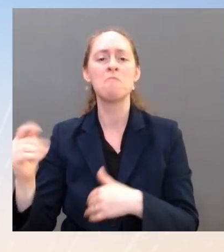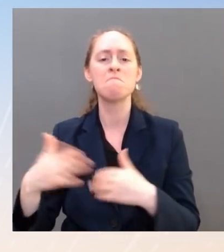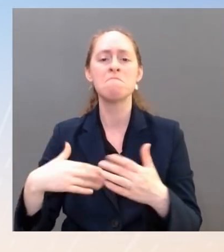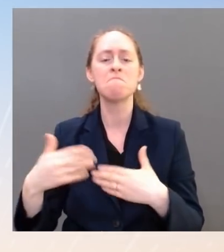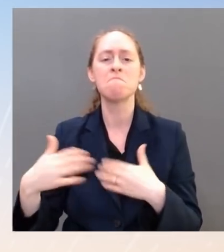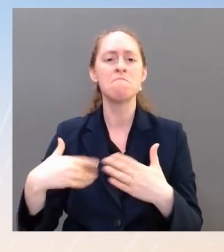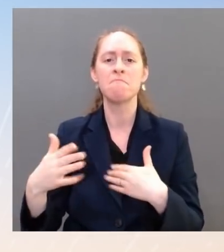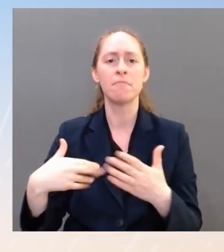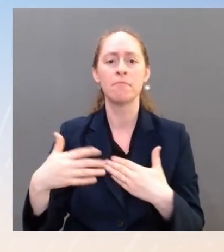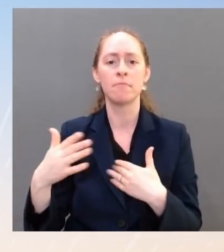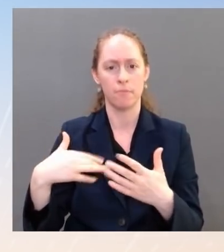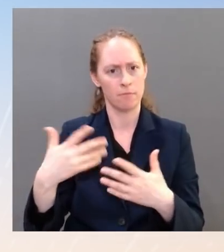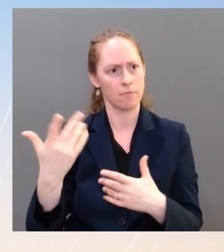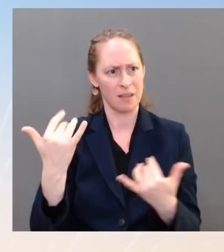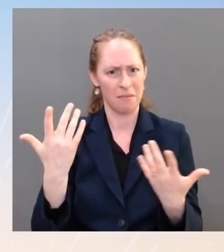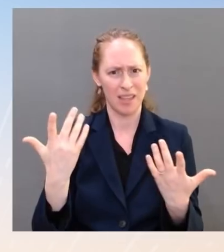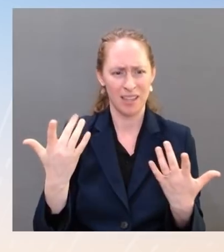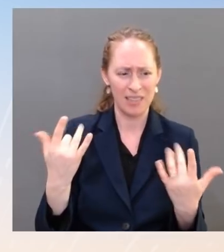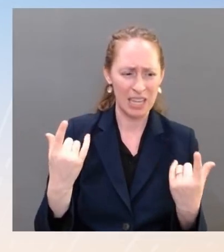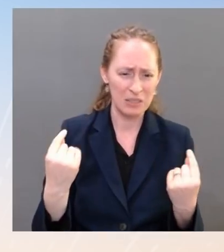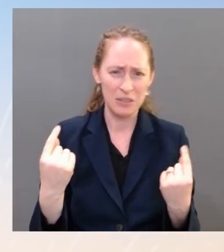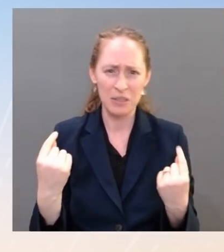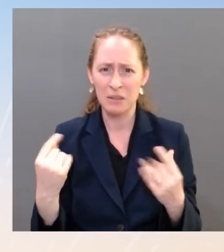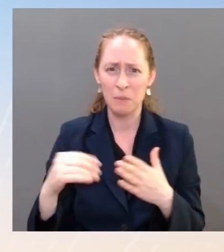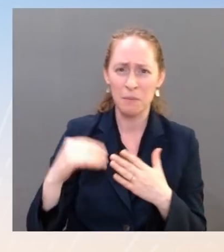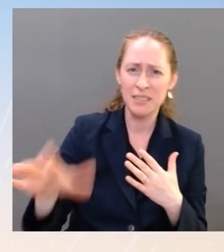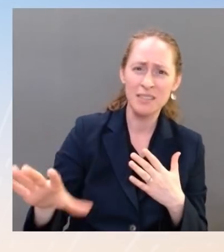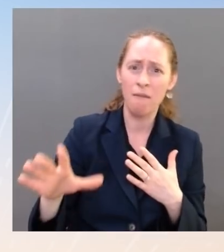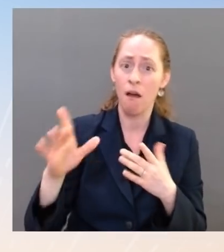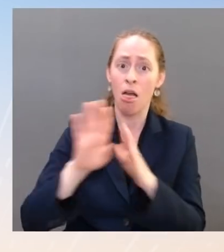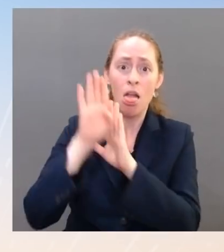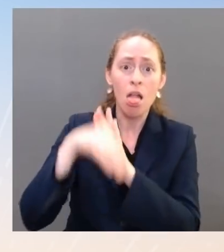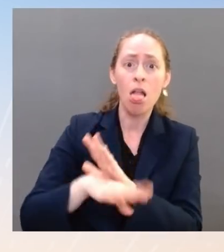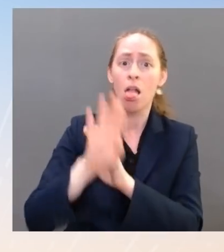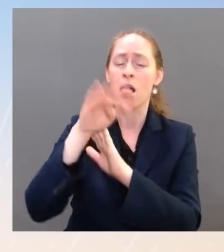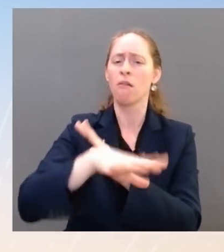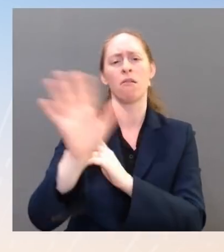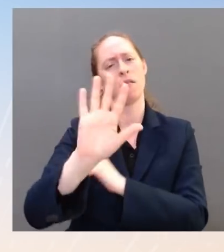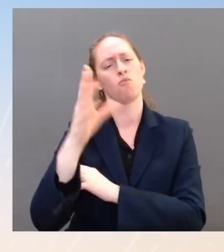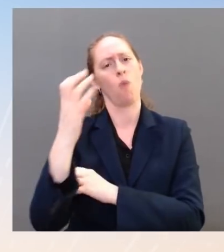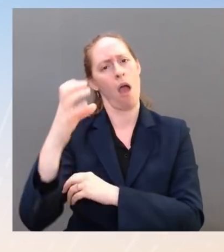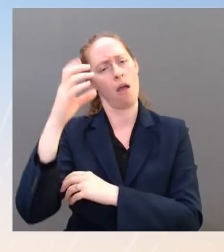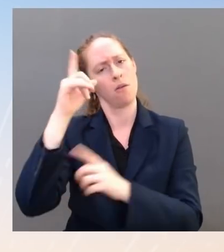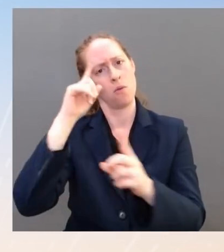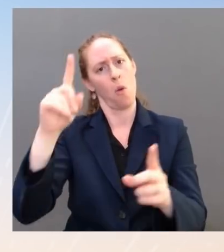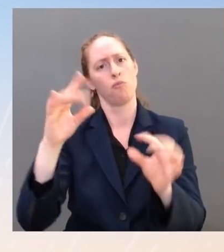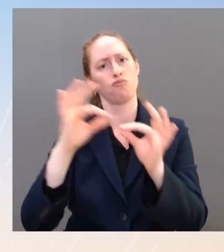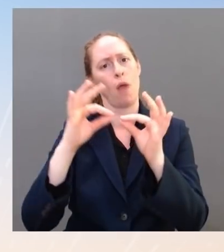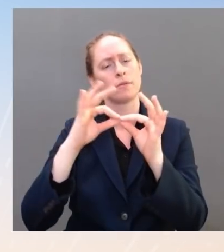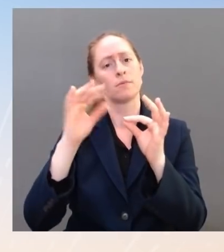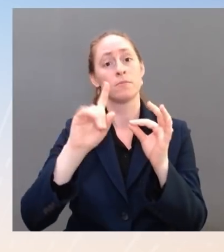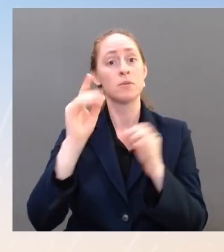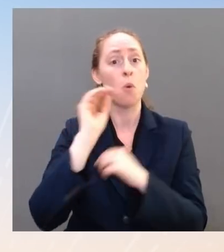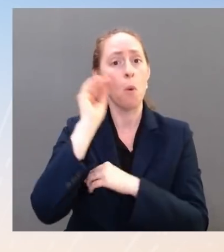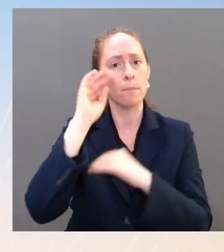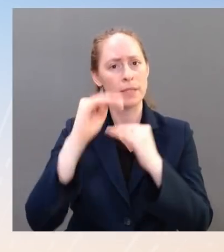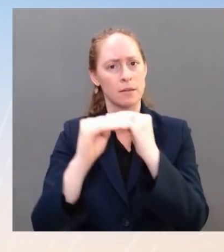And a final point, that this law is key to the president's industrial strategy to build more secure and resilient supply chains,